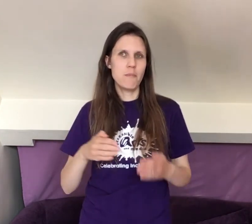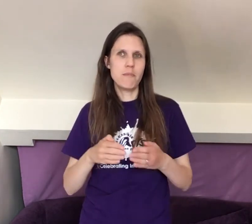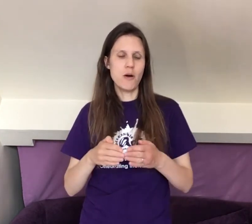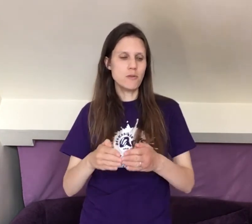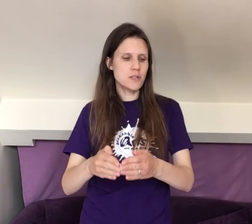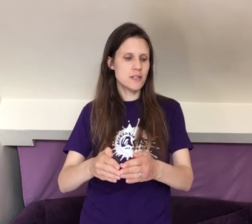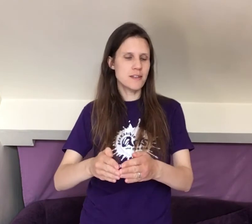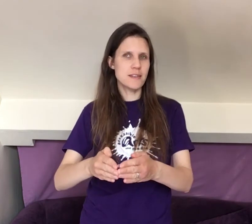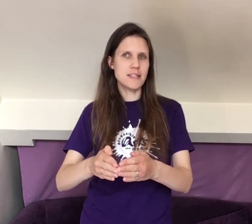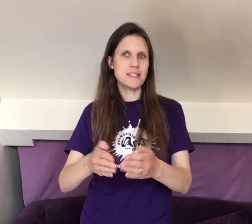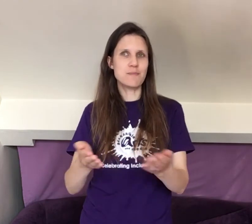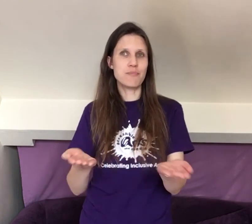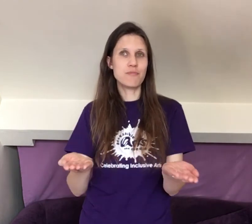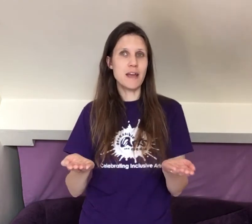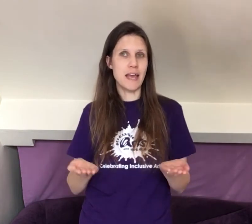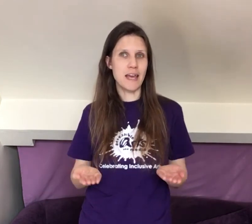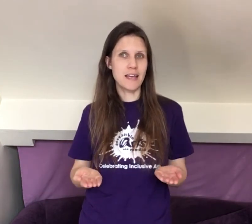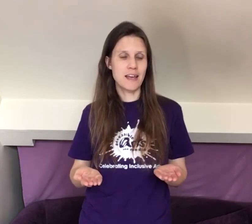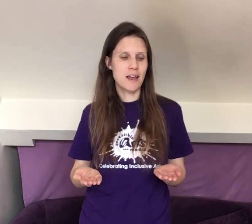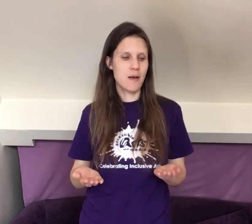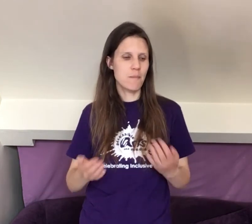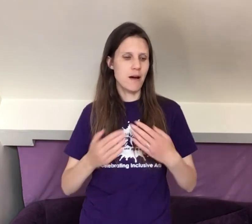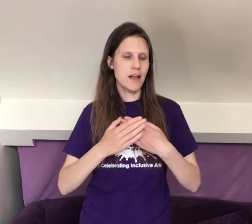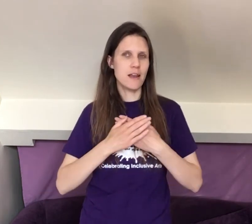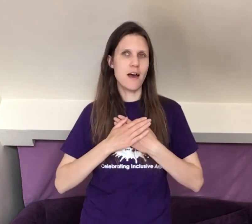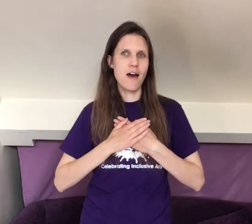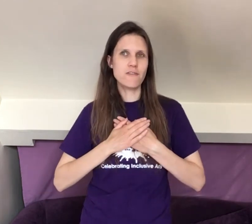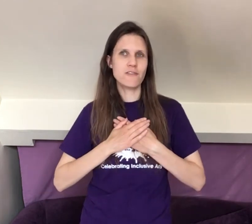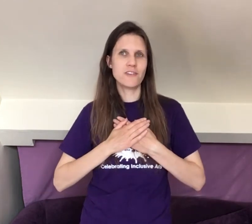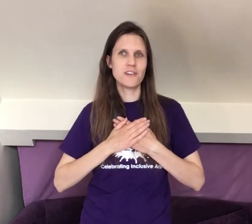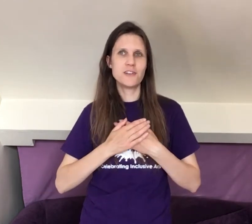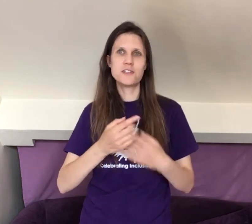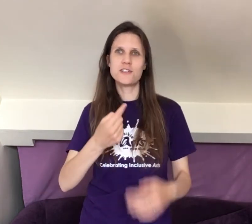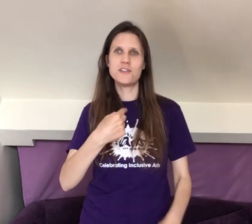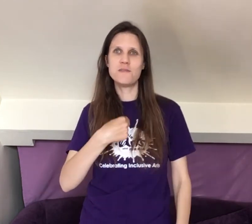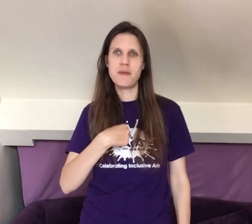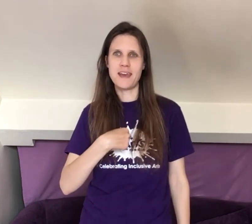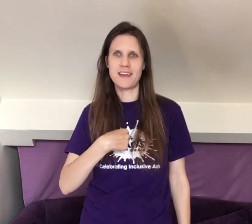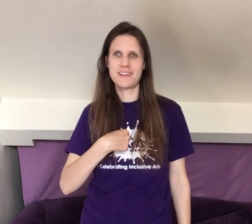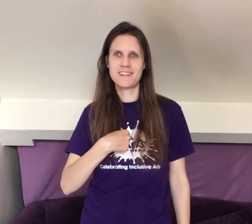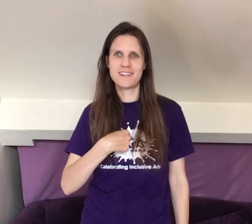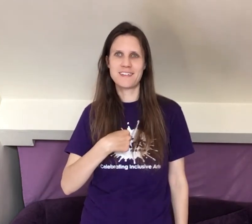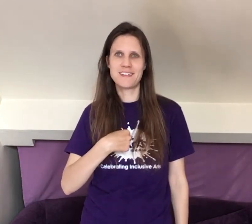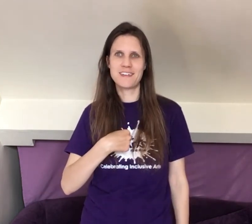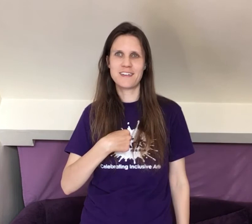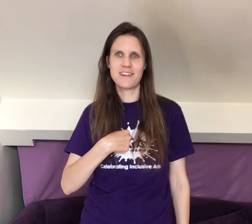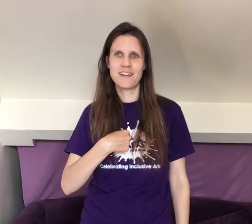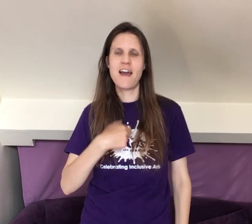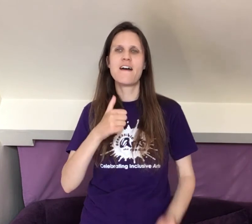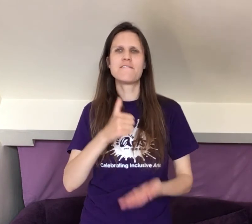The boat that is bringing my love to me.